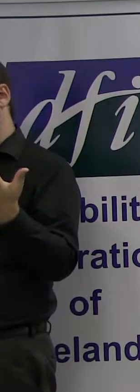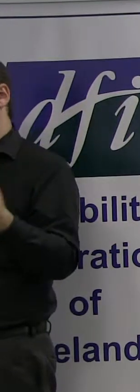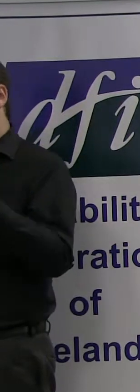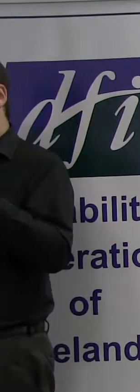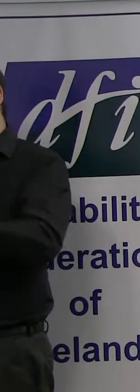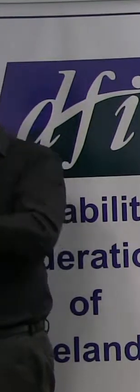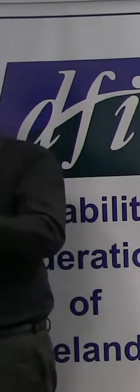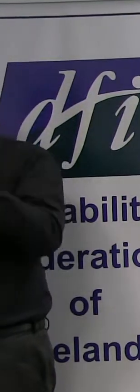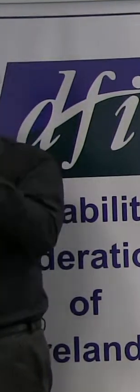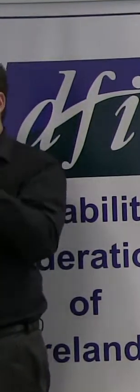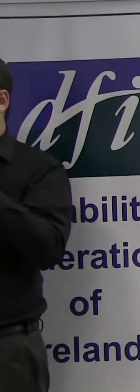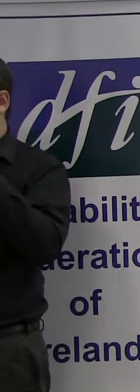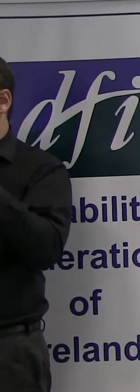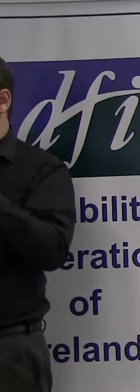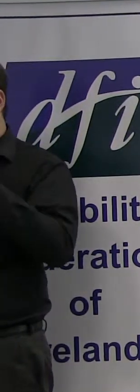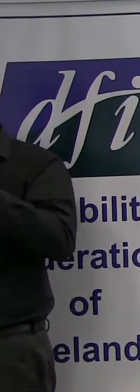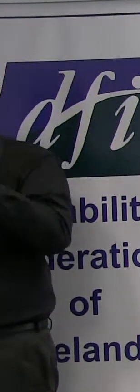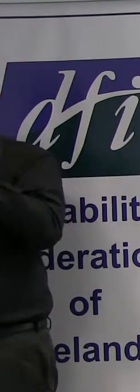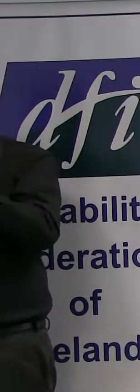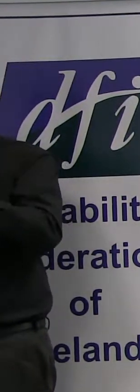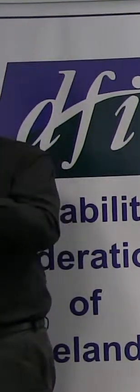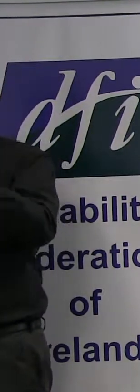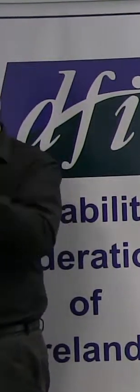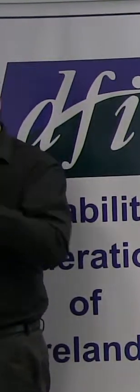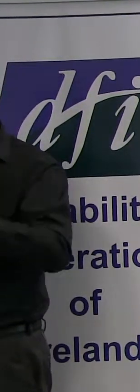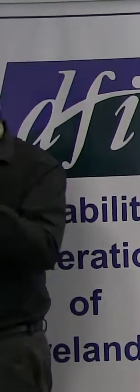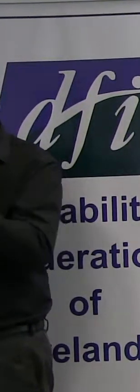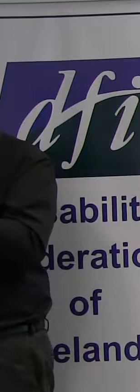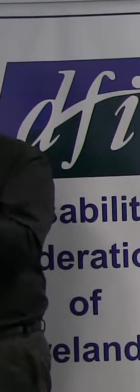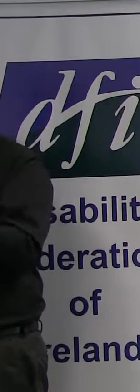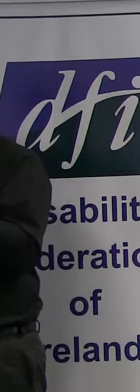we can also publish all right things about charities as well so you just